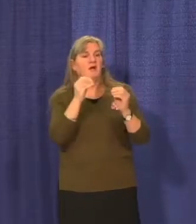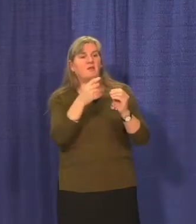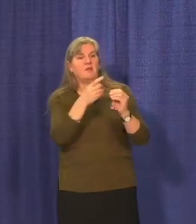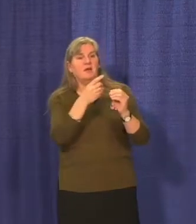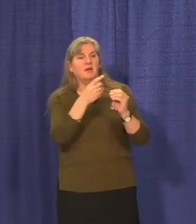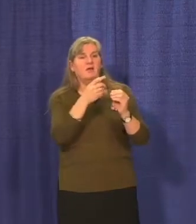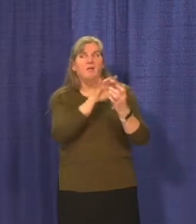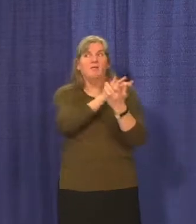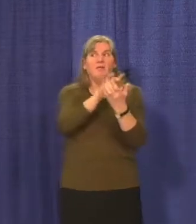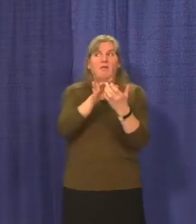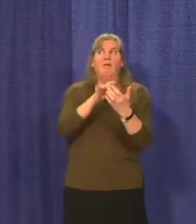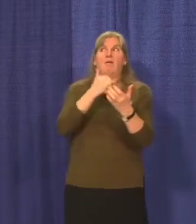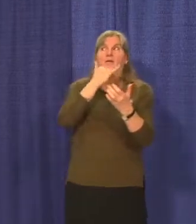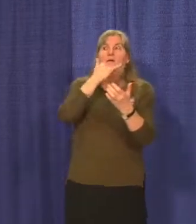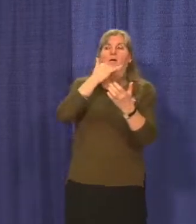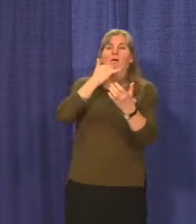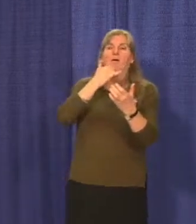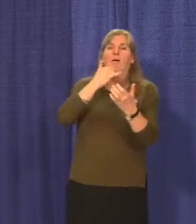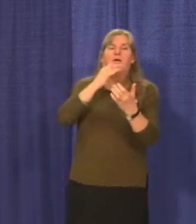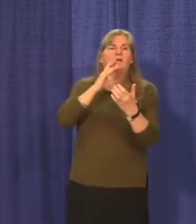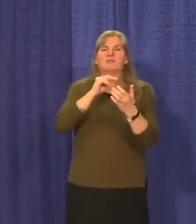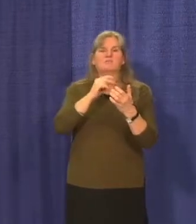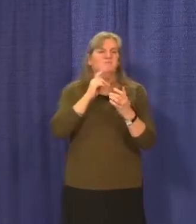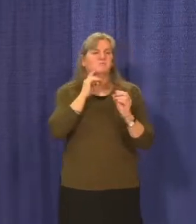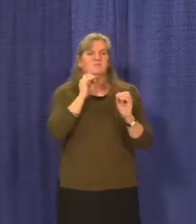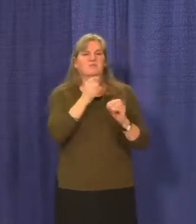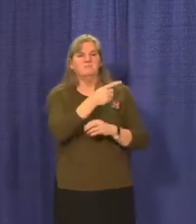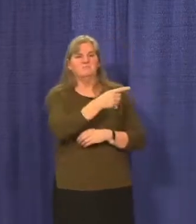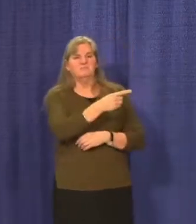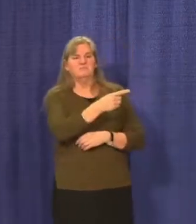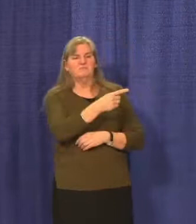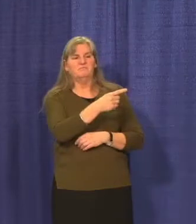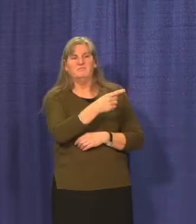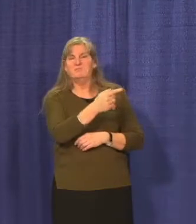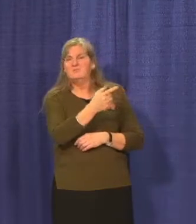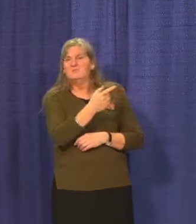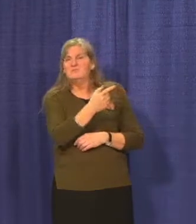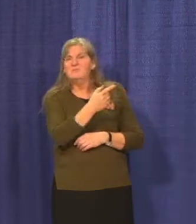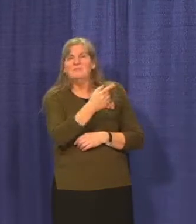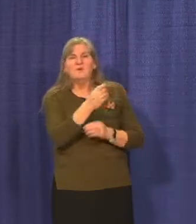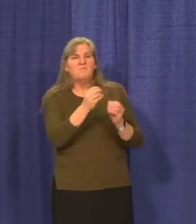I have not heard of that, so I can't provide you any